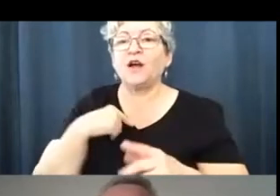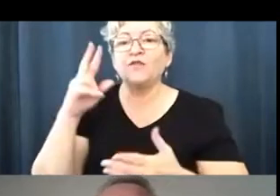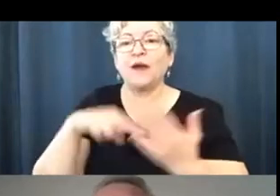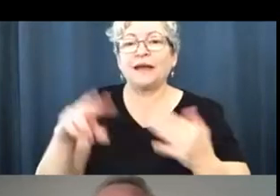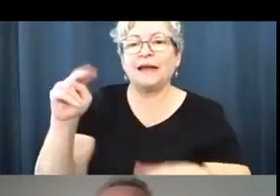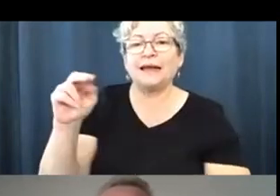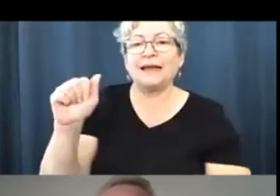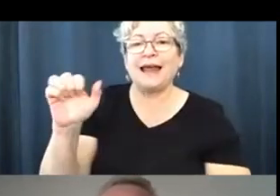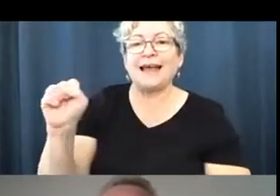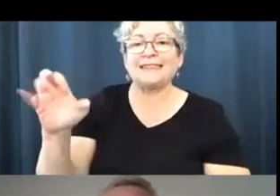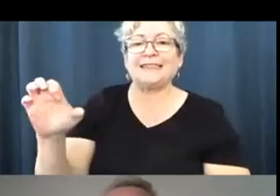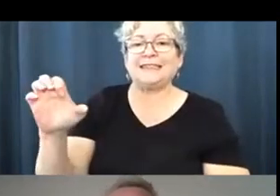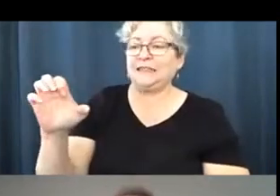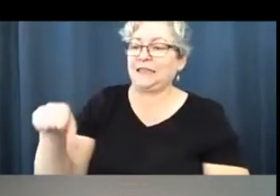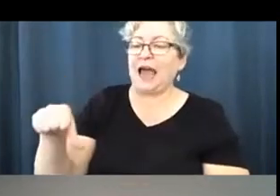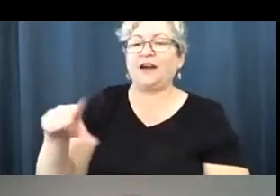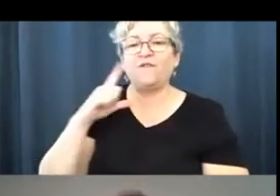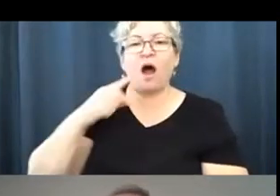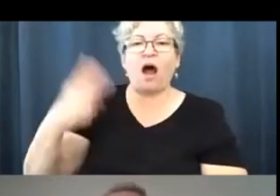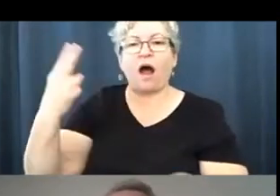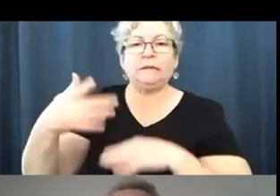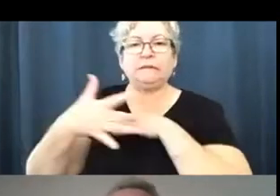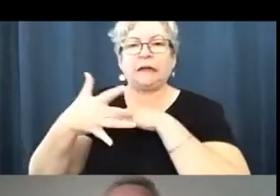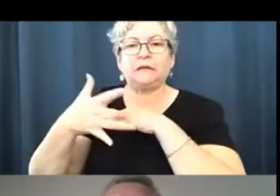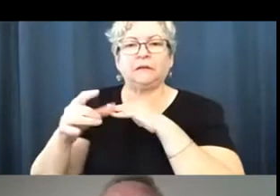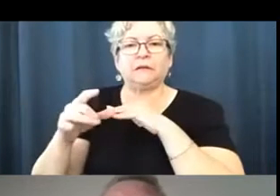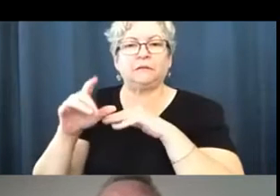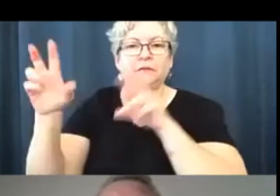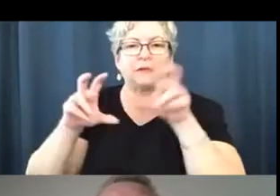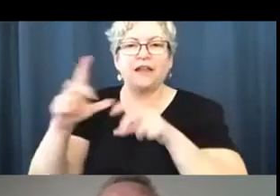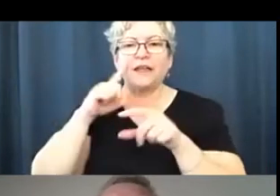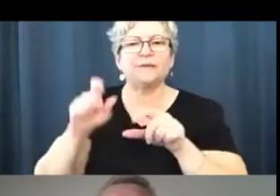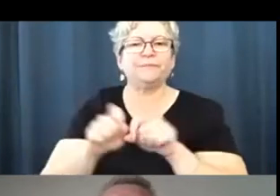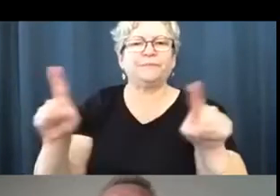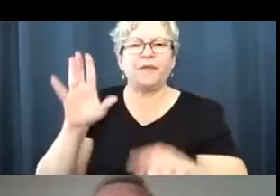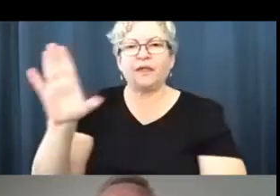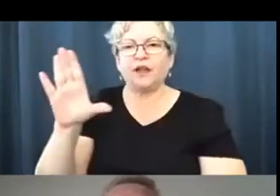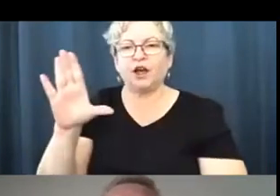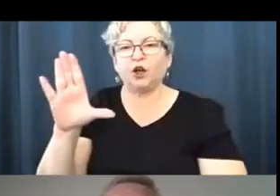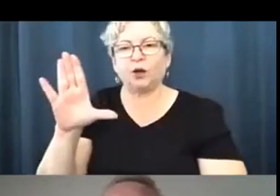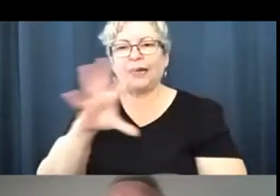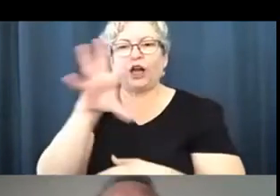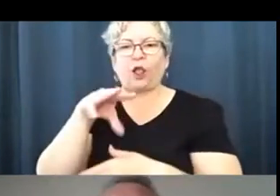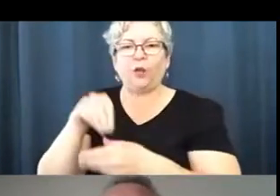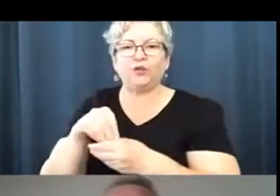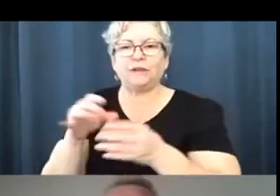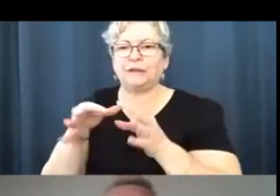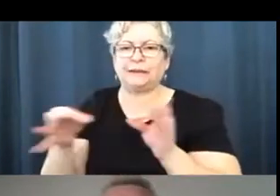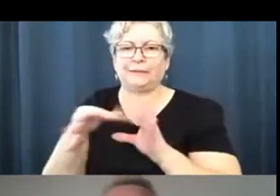the stock market for the high tech stocks. They just released their inclusion statement and it did not include anything